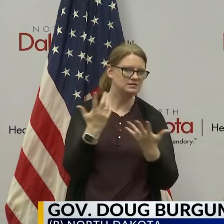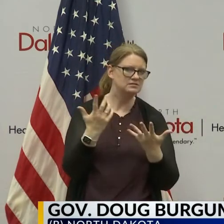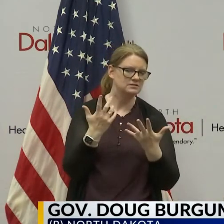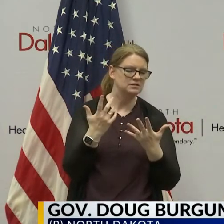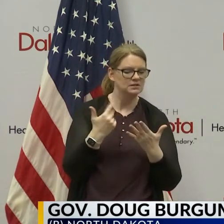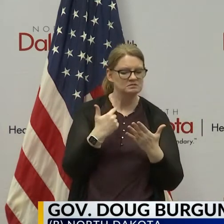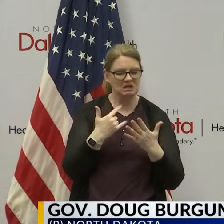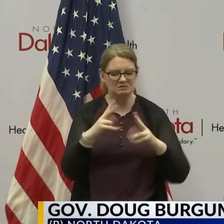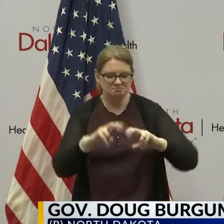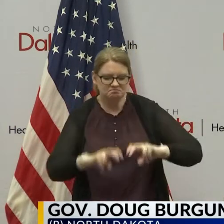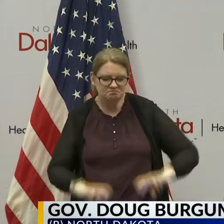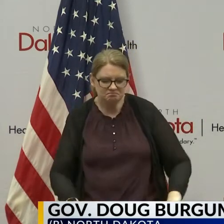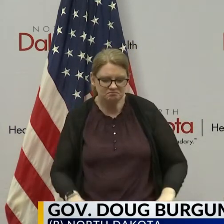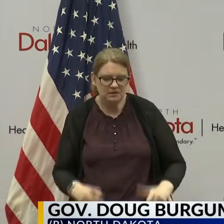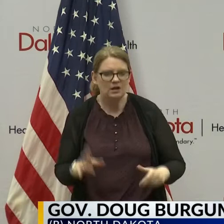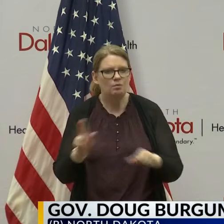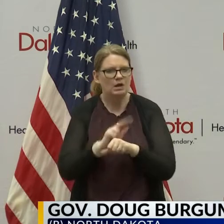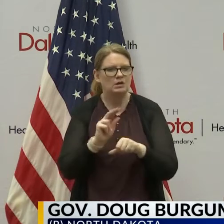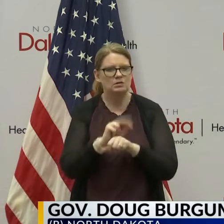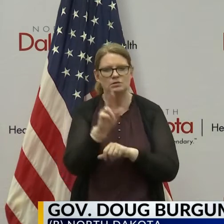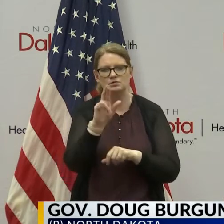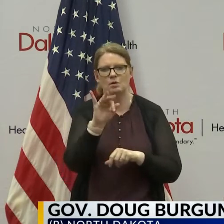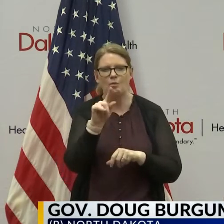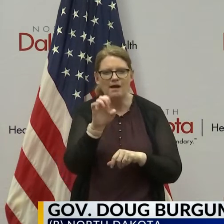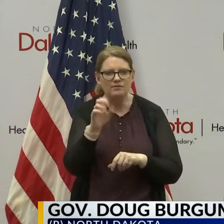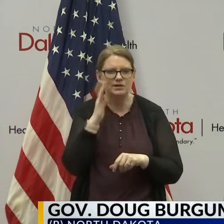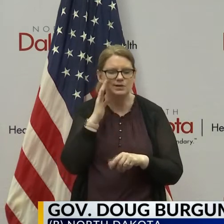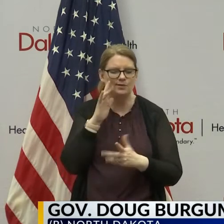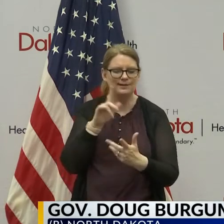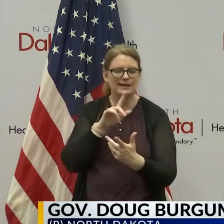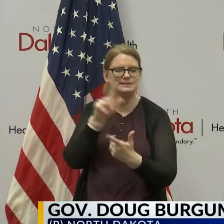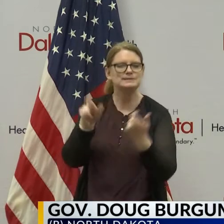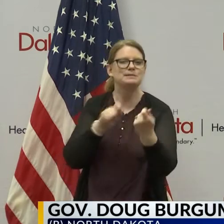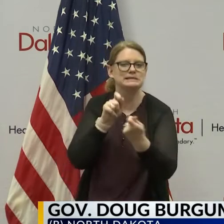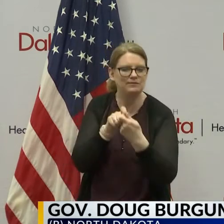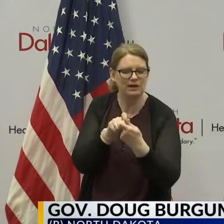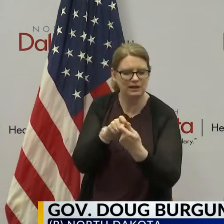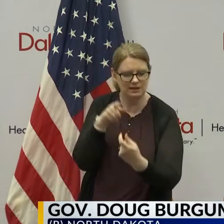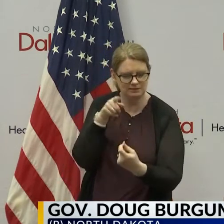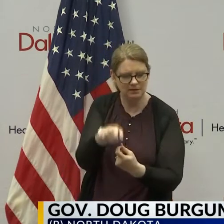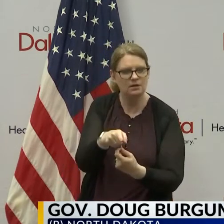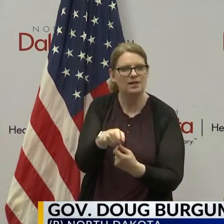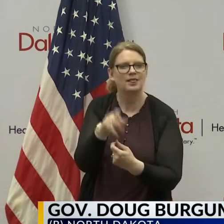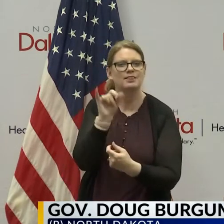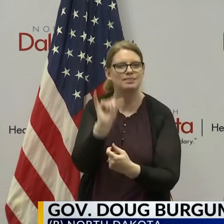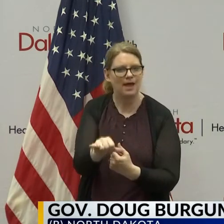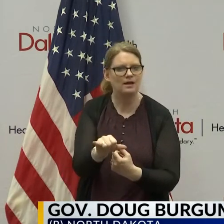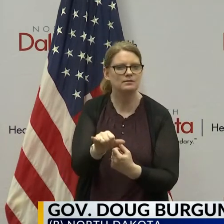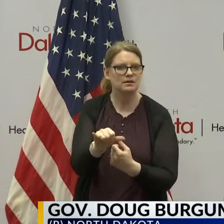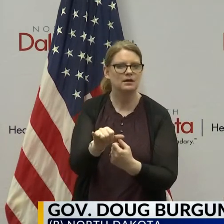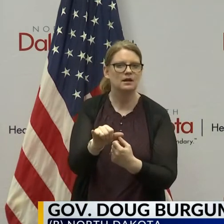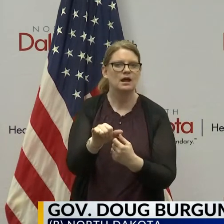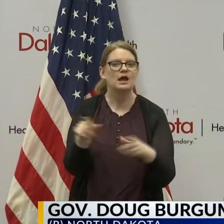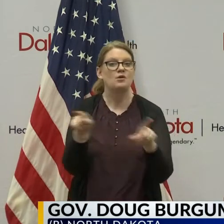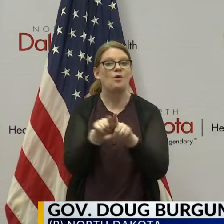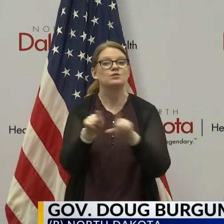THIS WILL HELP US AGAIN HAVE THE DATA THAT WILL HELP US IN MAINTAIN AN APPROACH WHERE YOU CAN USE THE RIFLE AND NOT THE